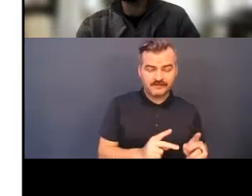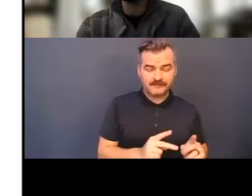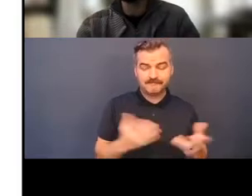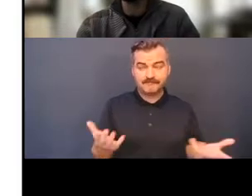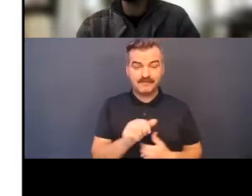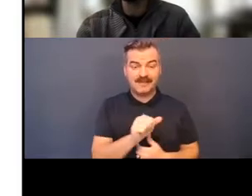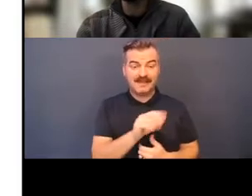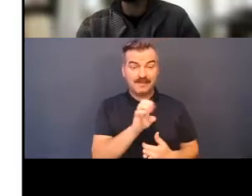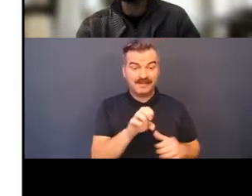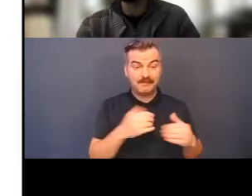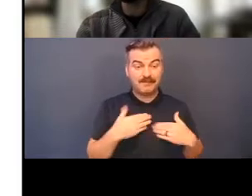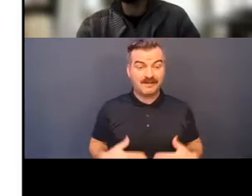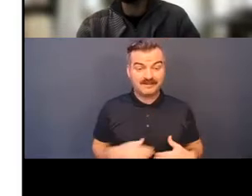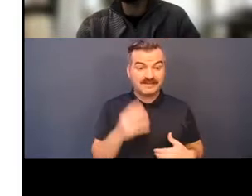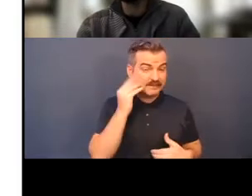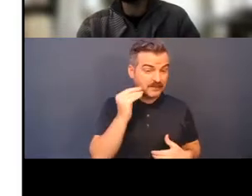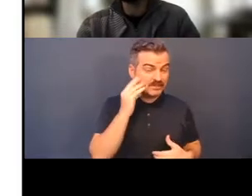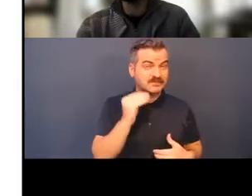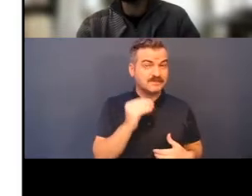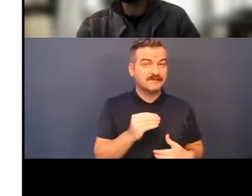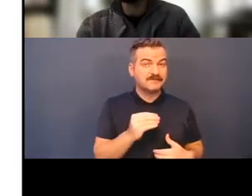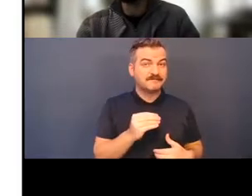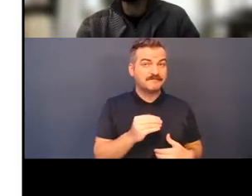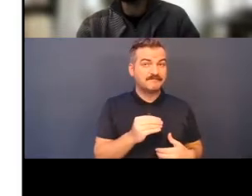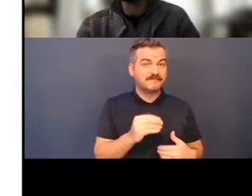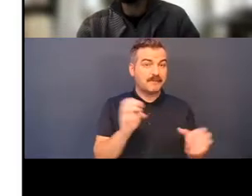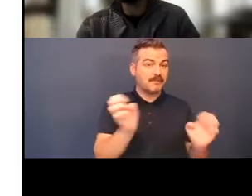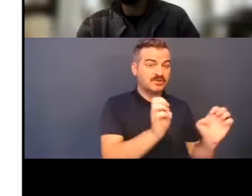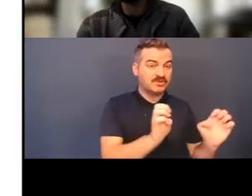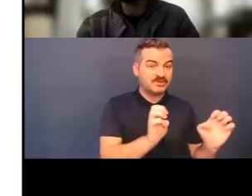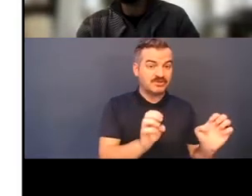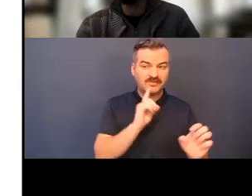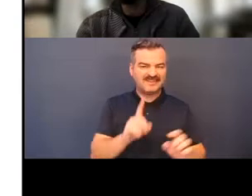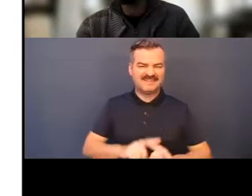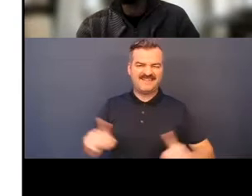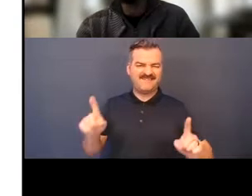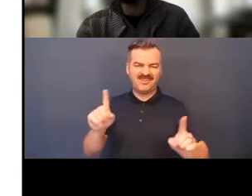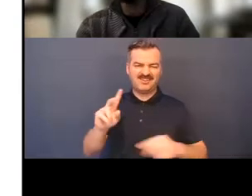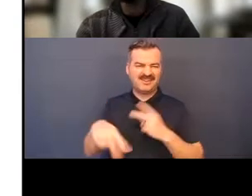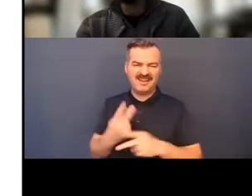experiences emerged, or experienced emergencies in ways not accounted for, and often prior